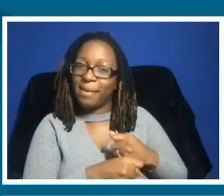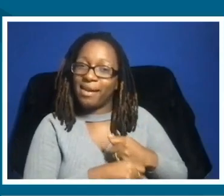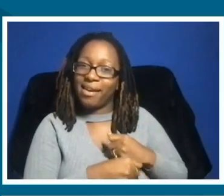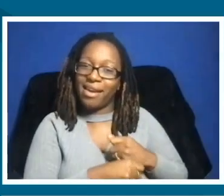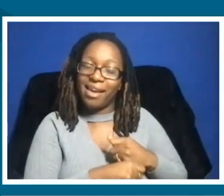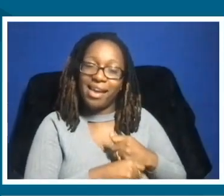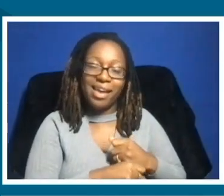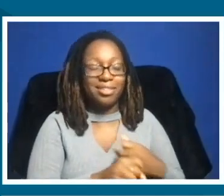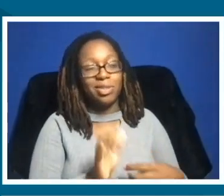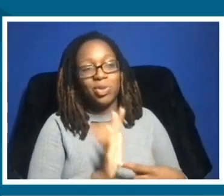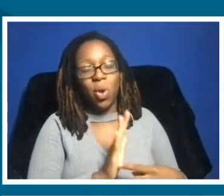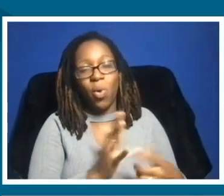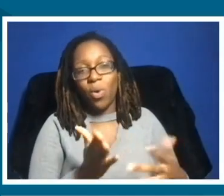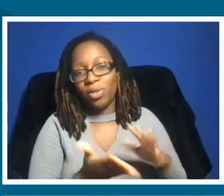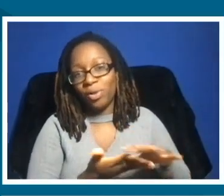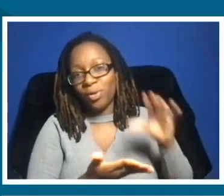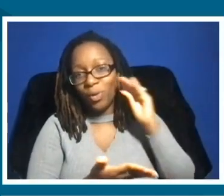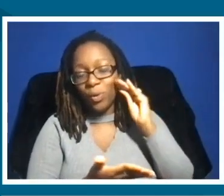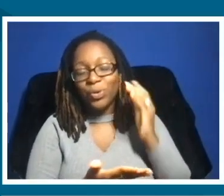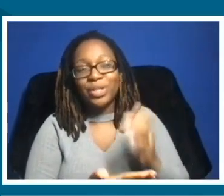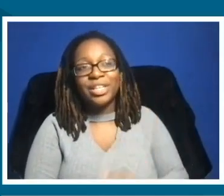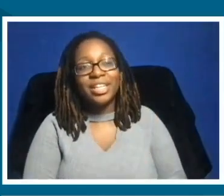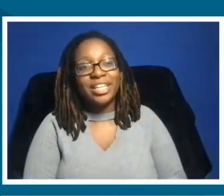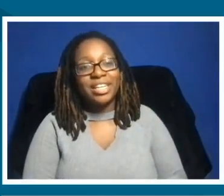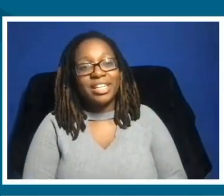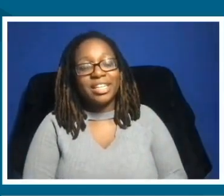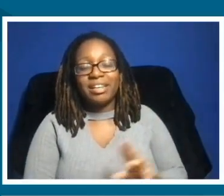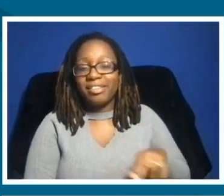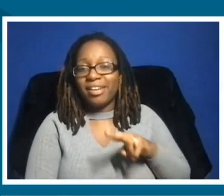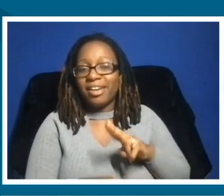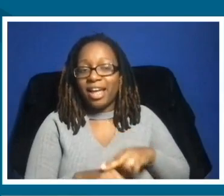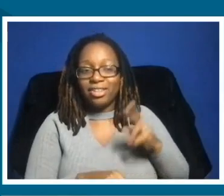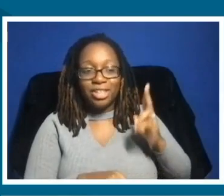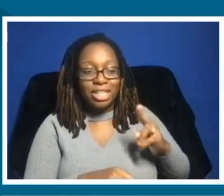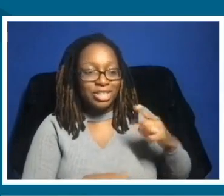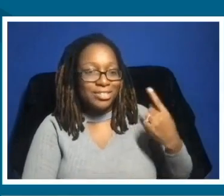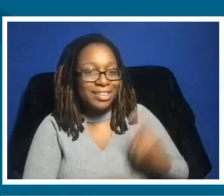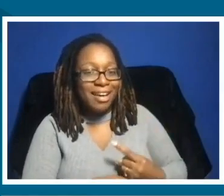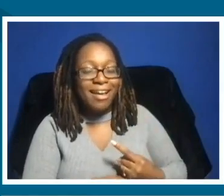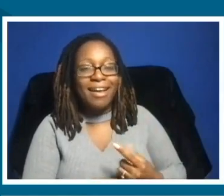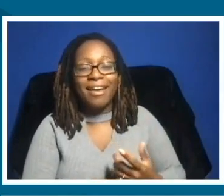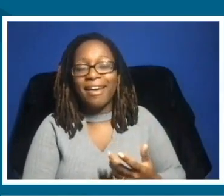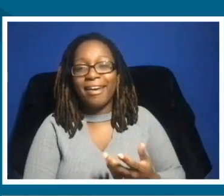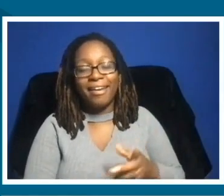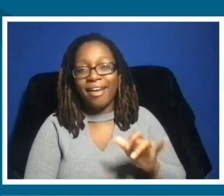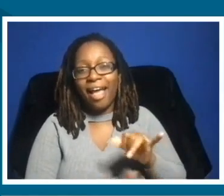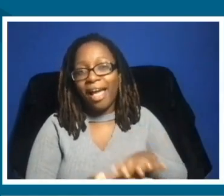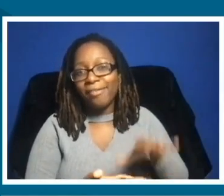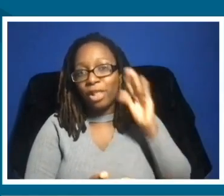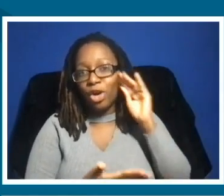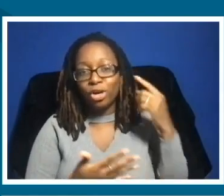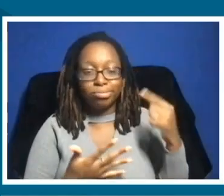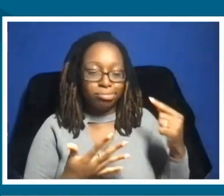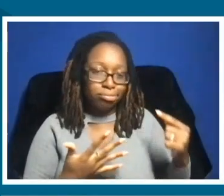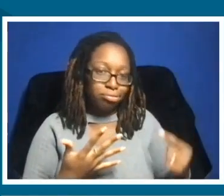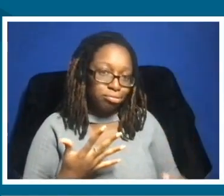learned you know like you know national history day those are i've learned all this stuff and i'm